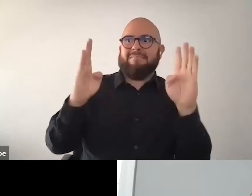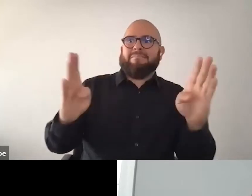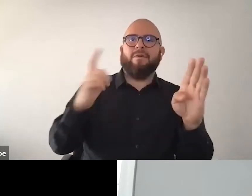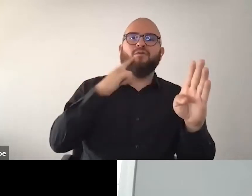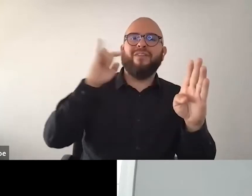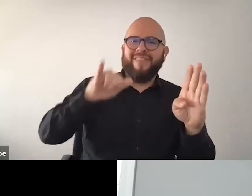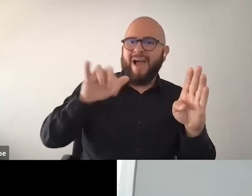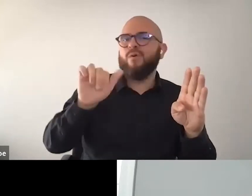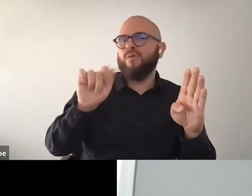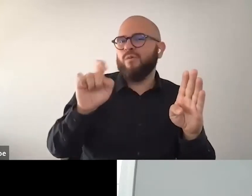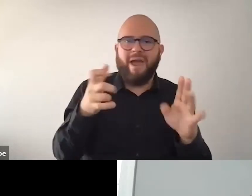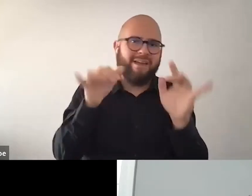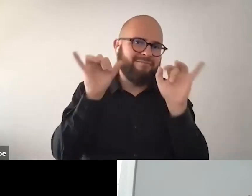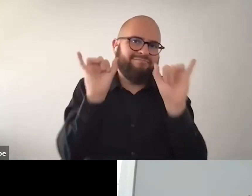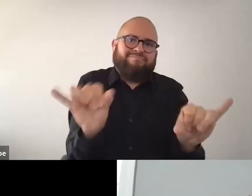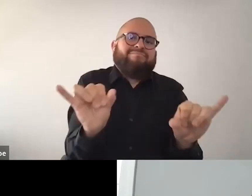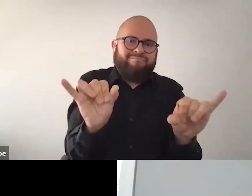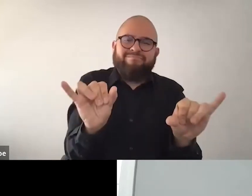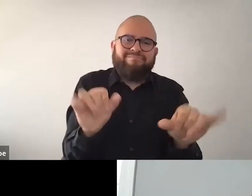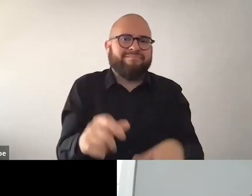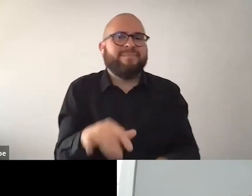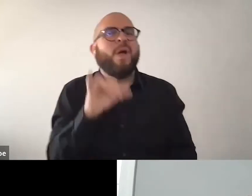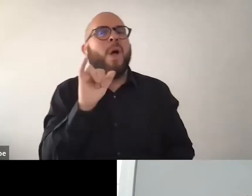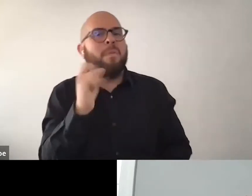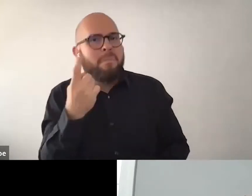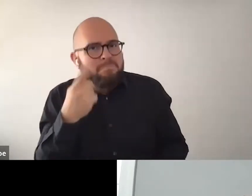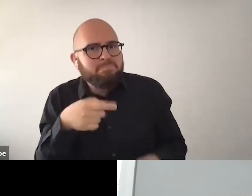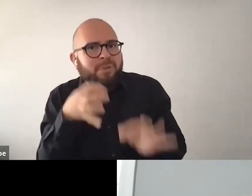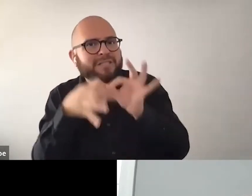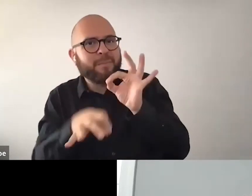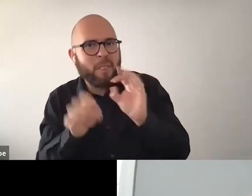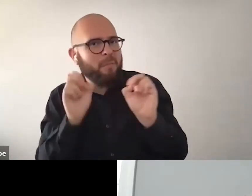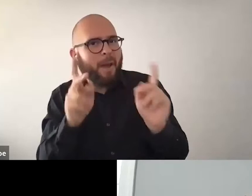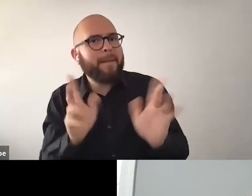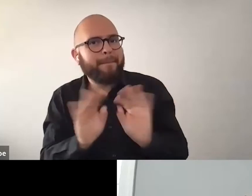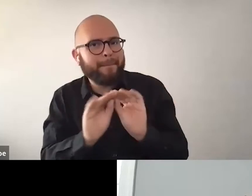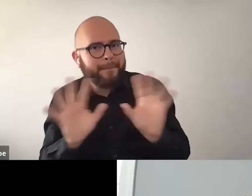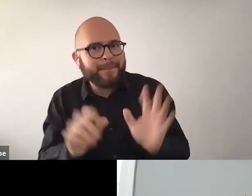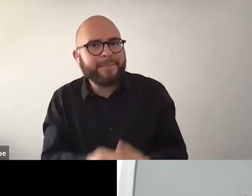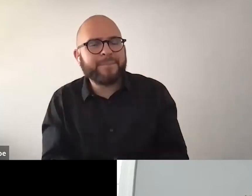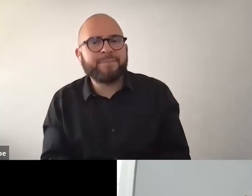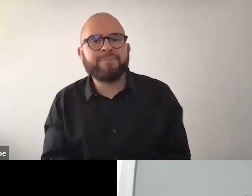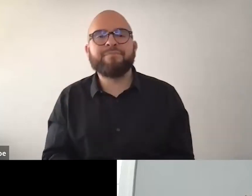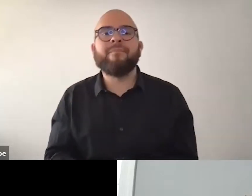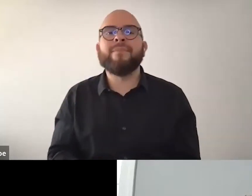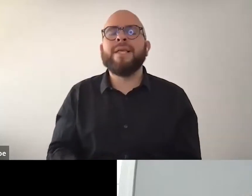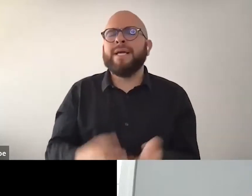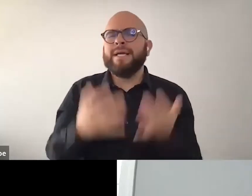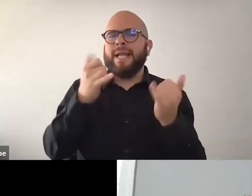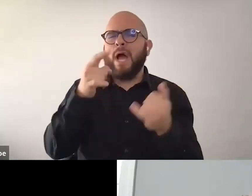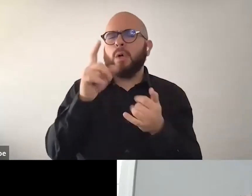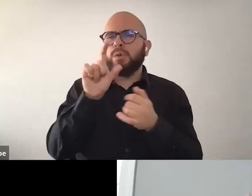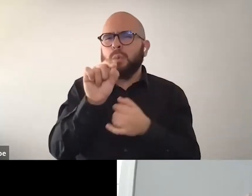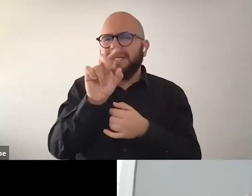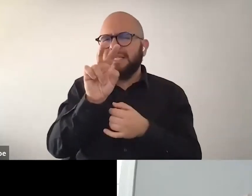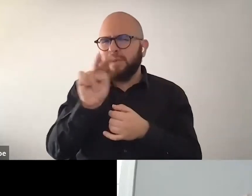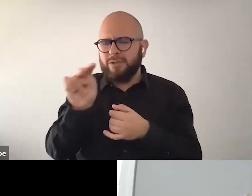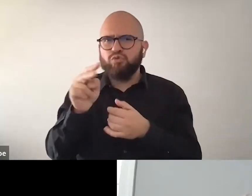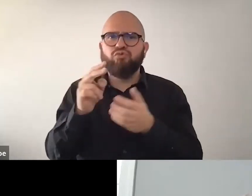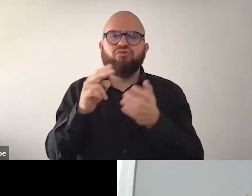Okay, got it. Simple, simple, simple. Okay, under the new 2022 commercials contract structure